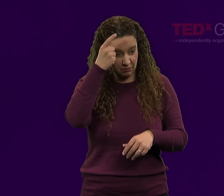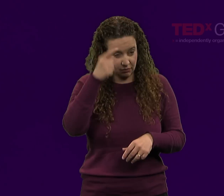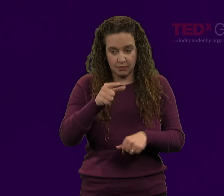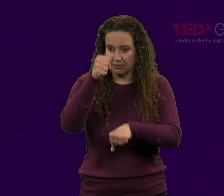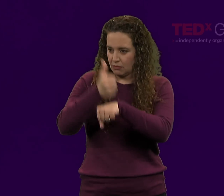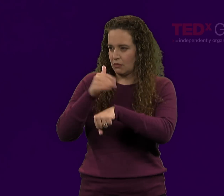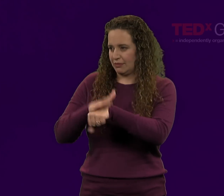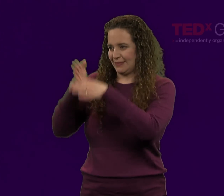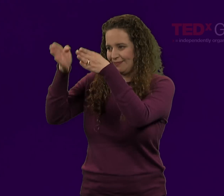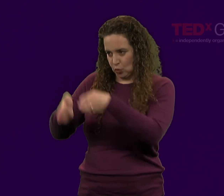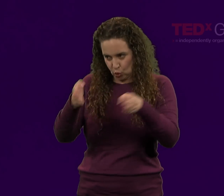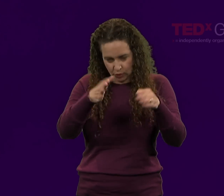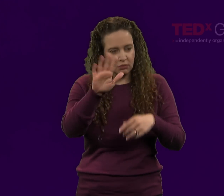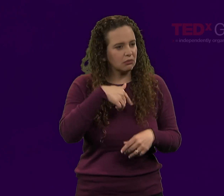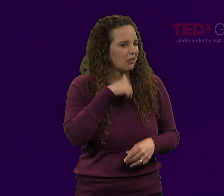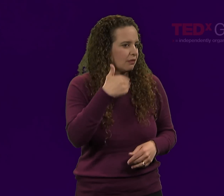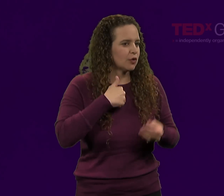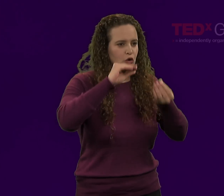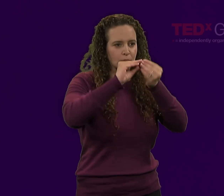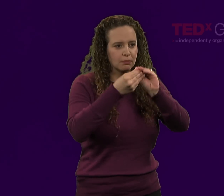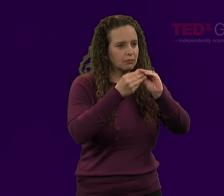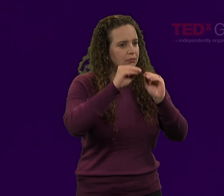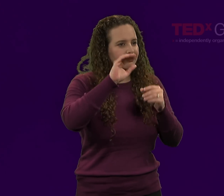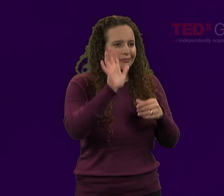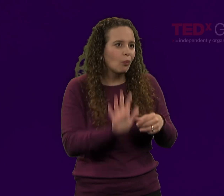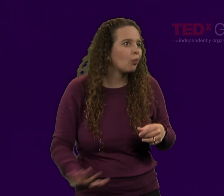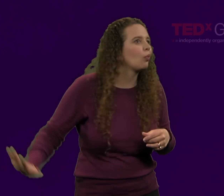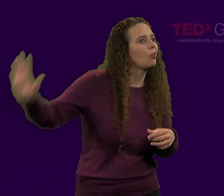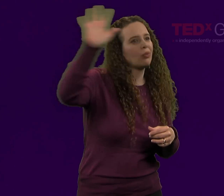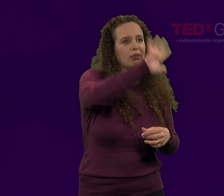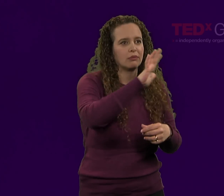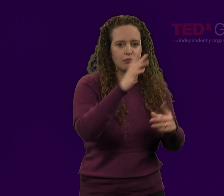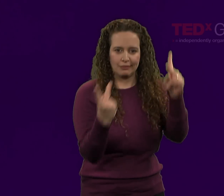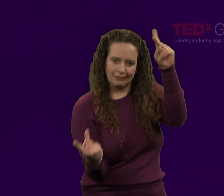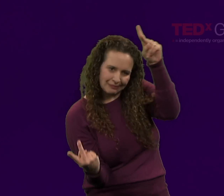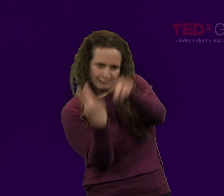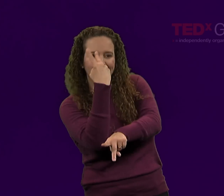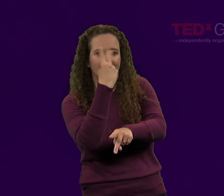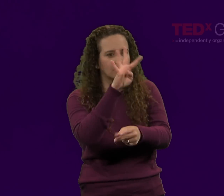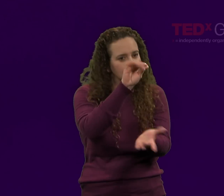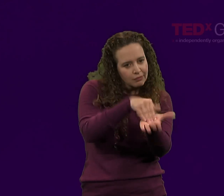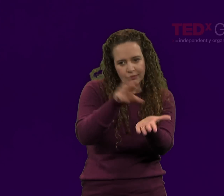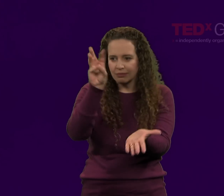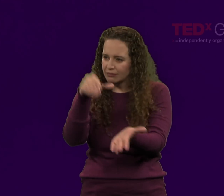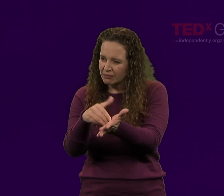And it varies by individual, and I don't have a specific in terms of the number of individuals who have been implanted,